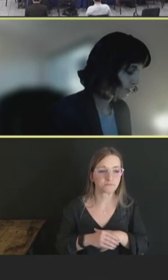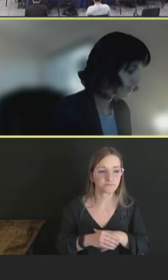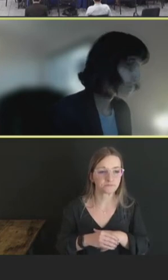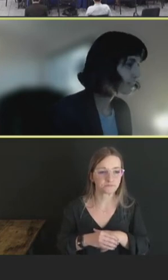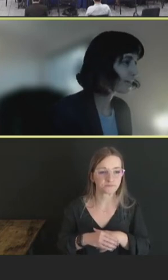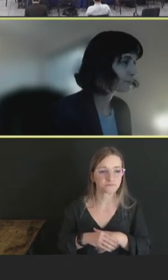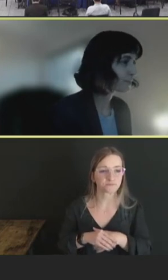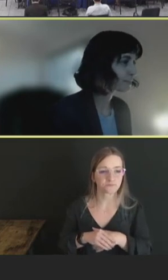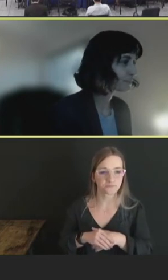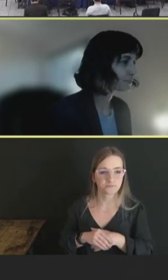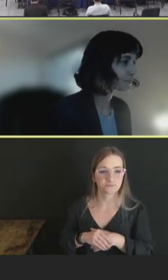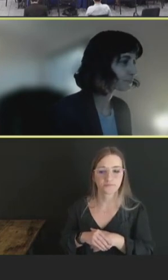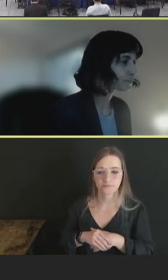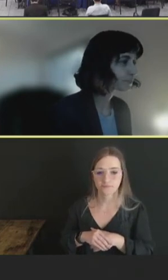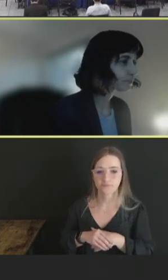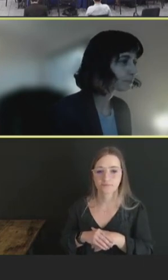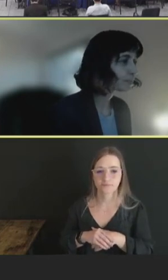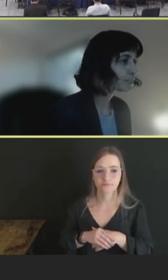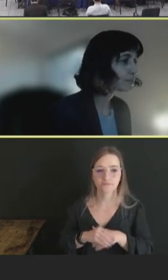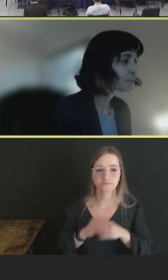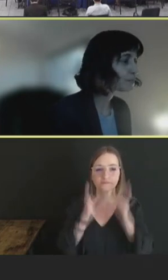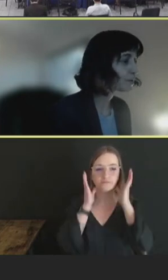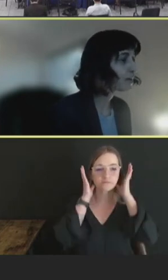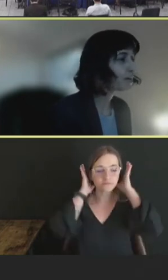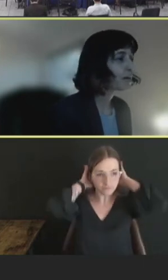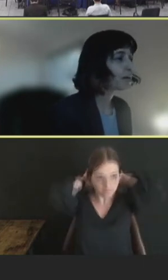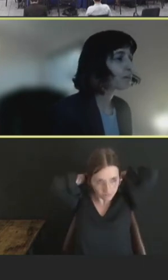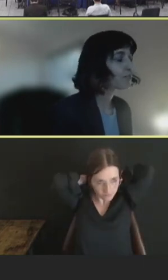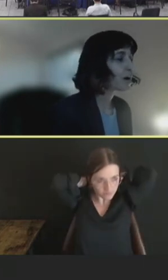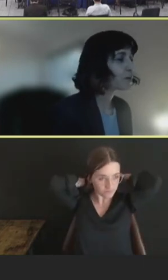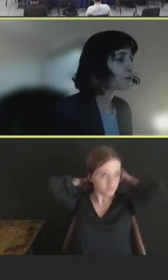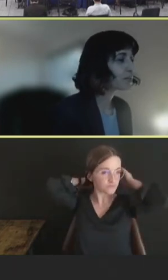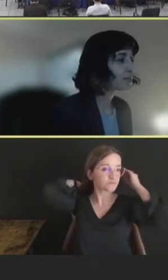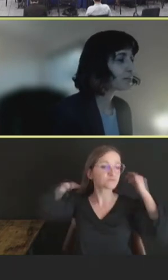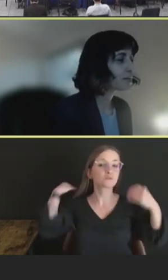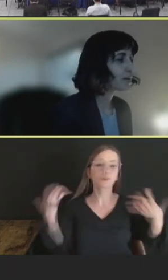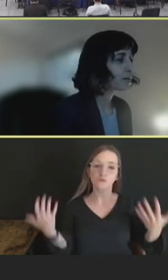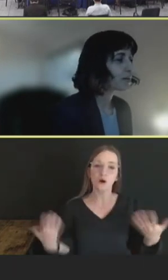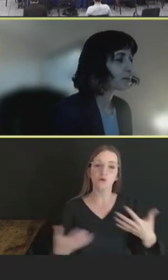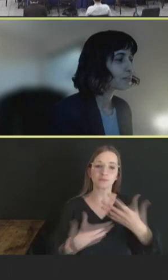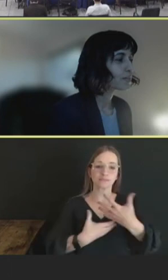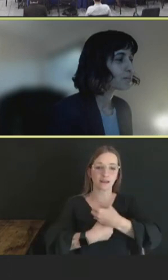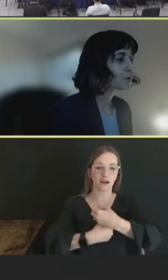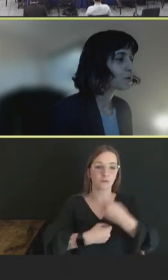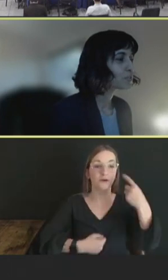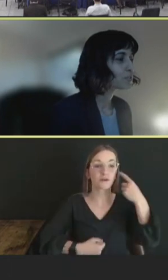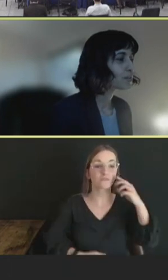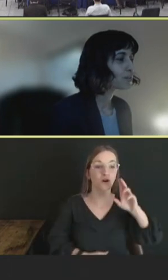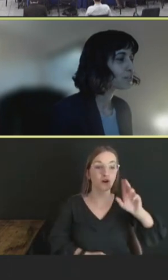Next slide, please. So in summary, for autoimmunity, the temporal association